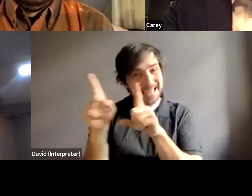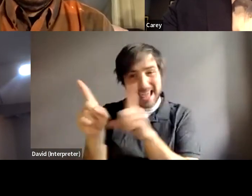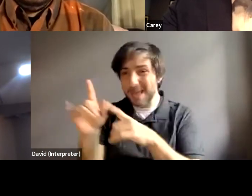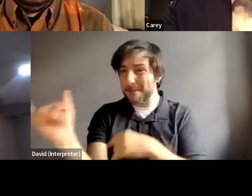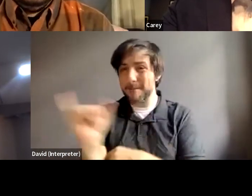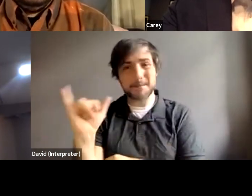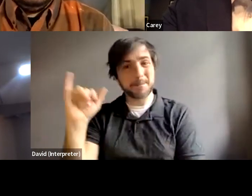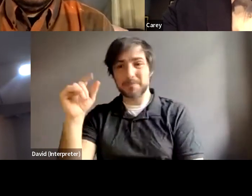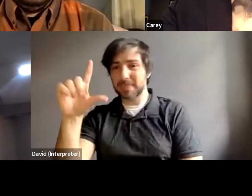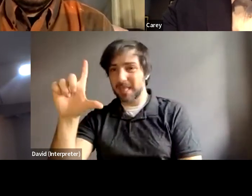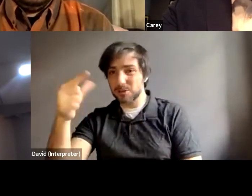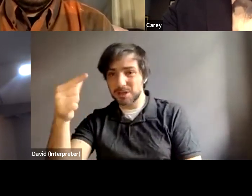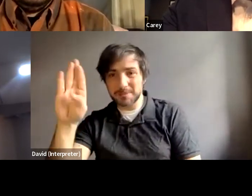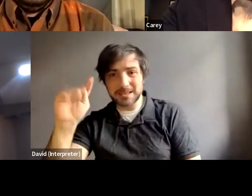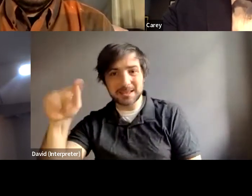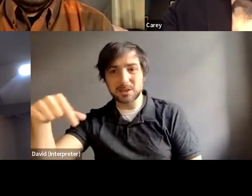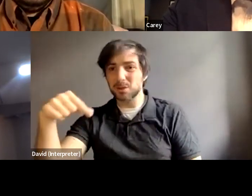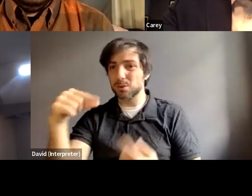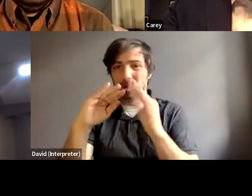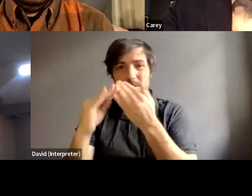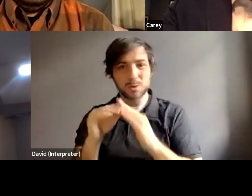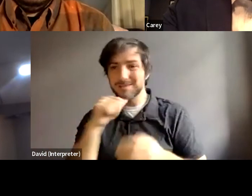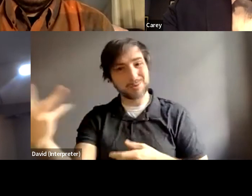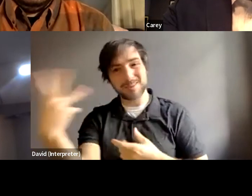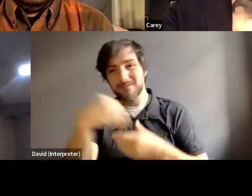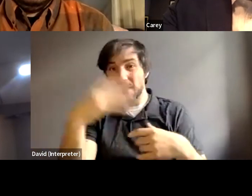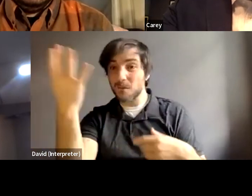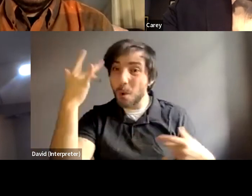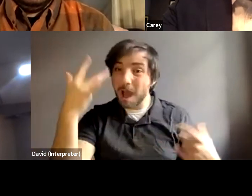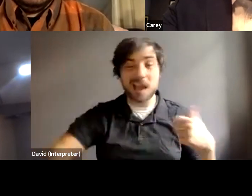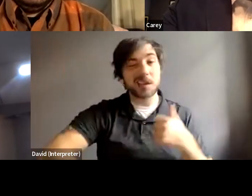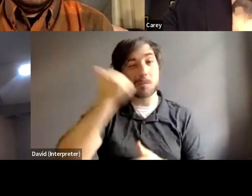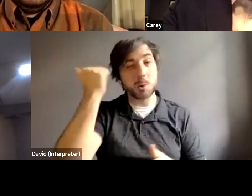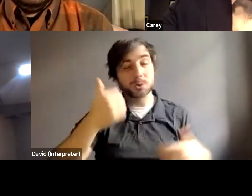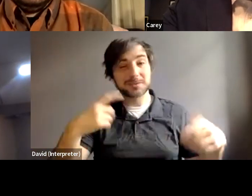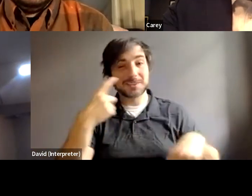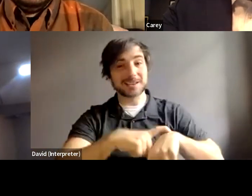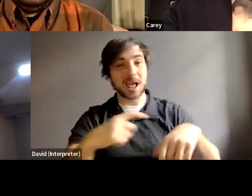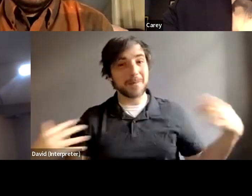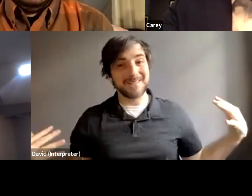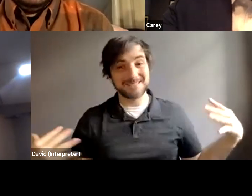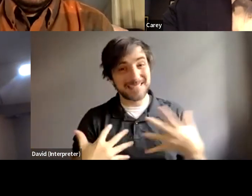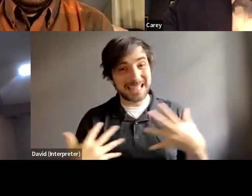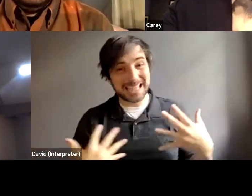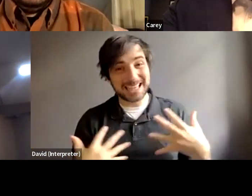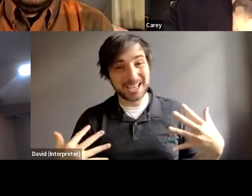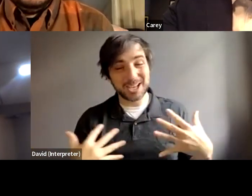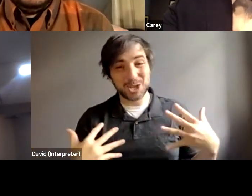, a lot of times out of fear. They are concerned they won't be accepted, and so we are try